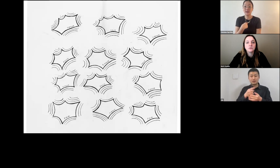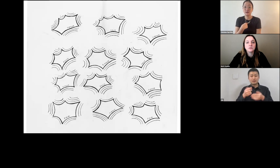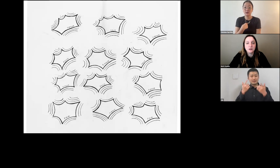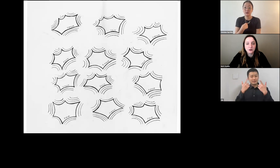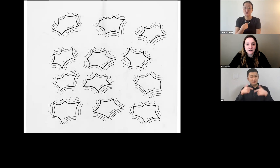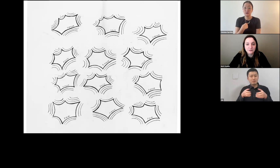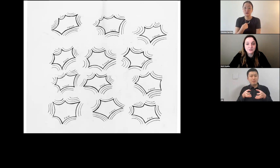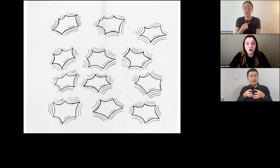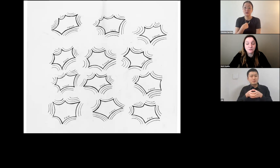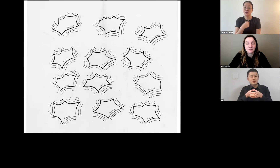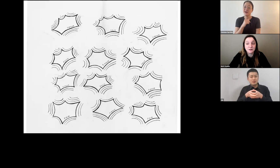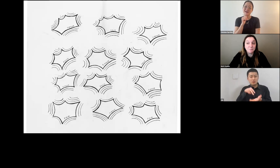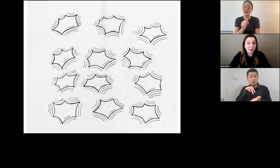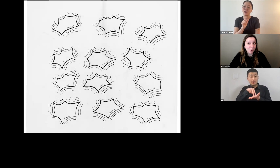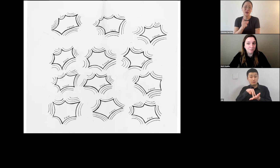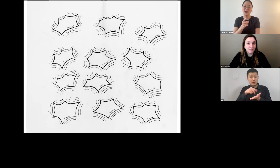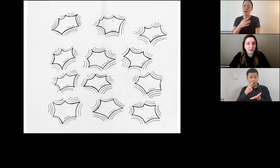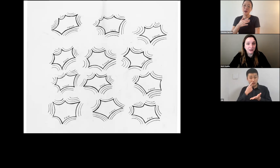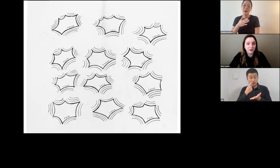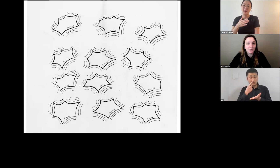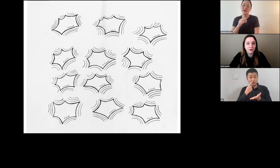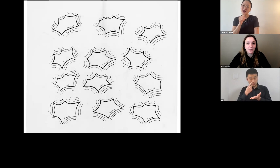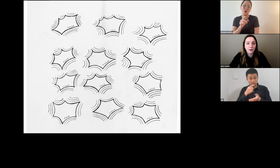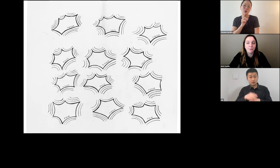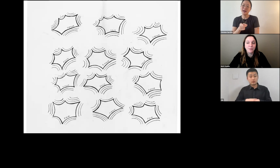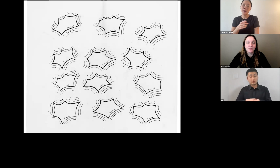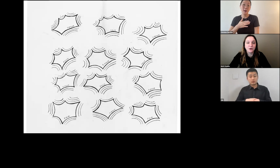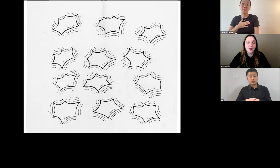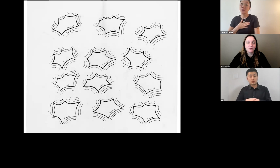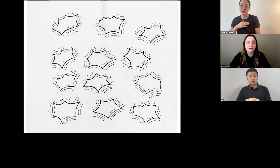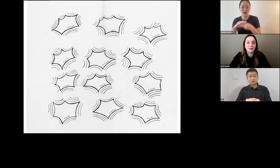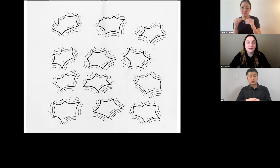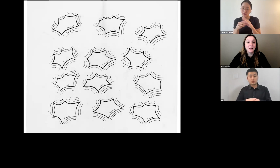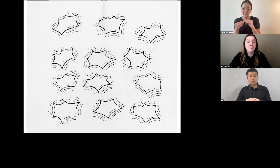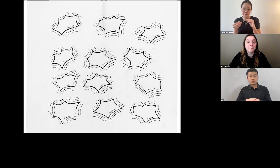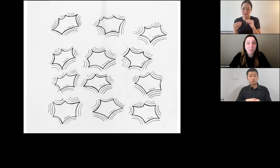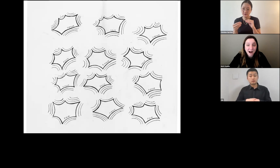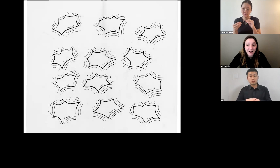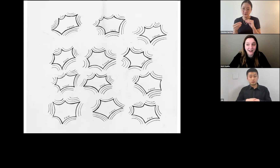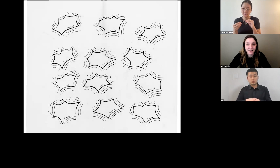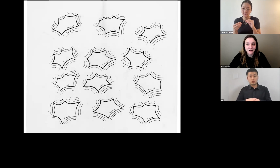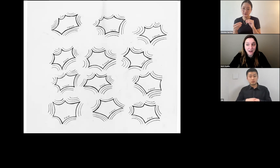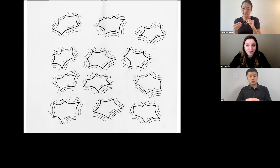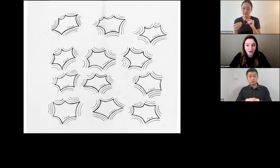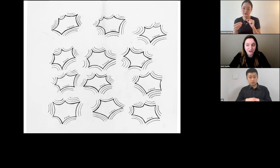the narratives are often about me, but they're not really my narratives.